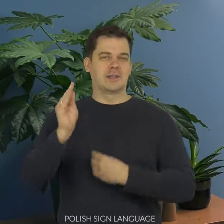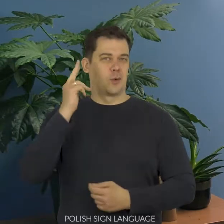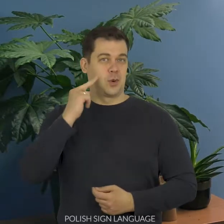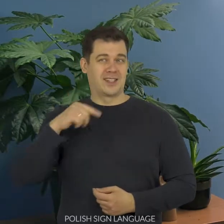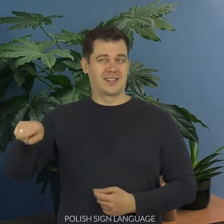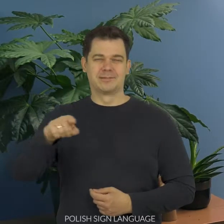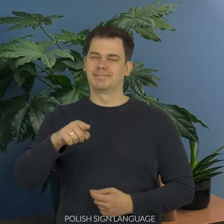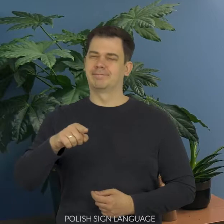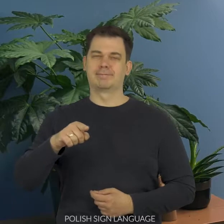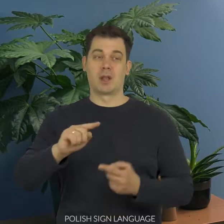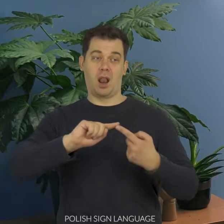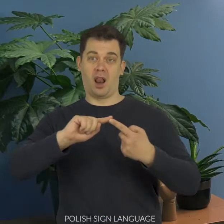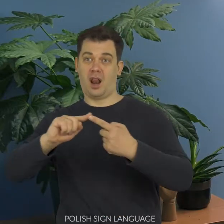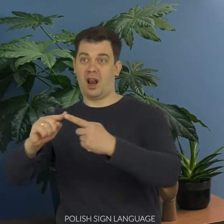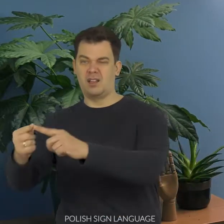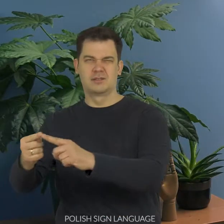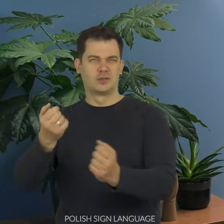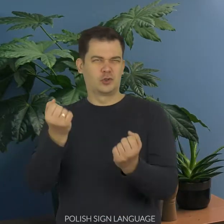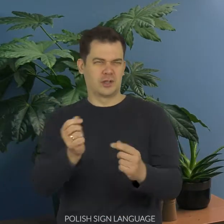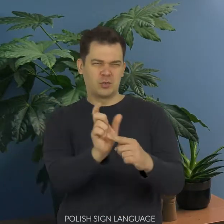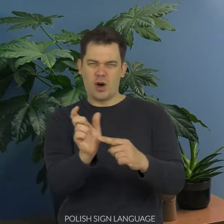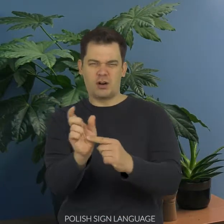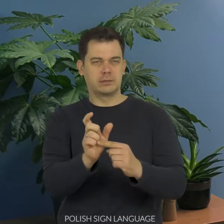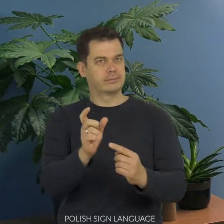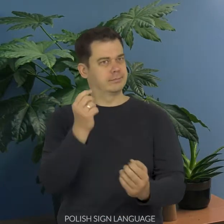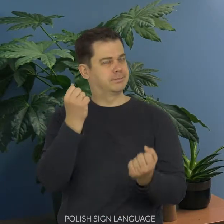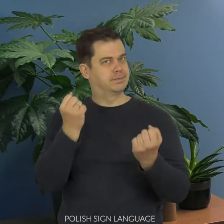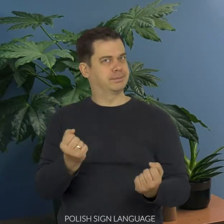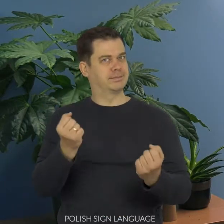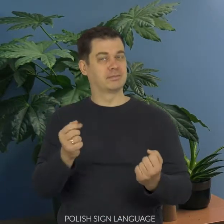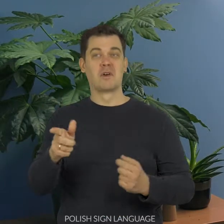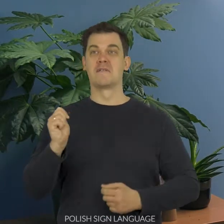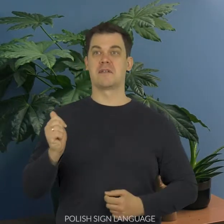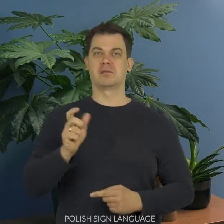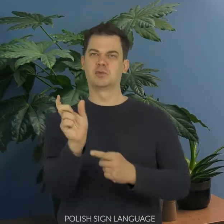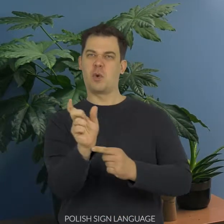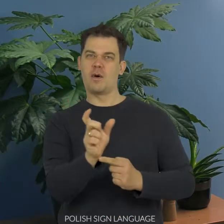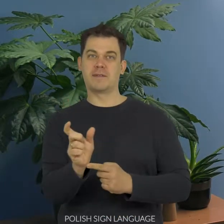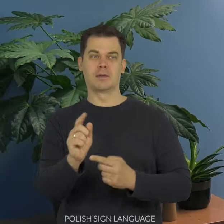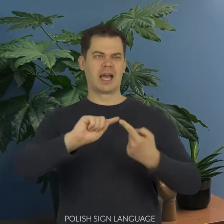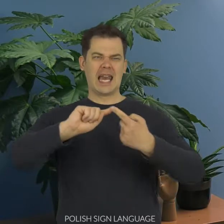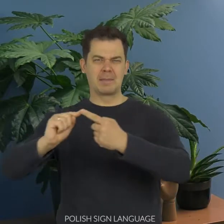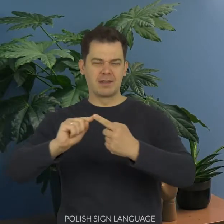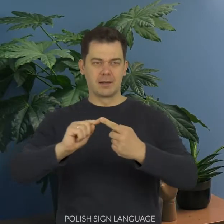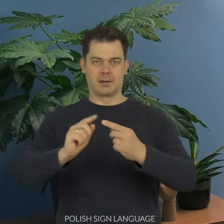do not understand long, complicated phrases. They do not know professional terms, complexities of grammar.